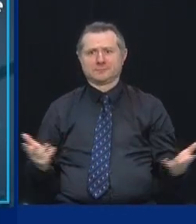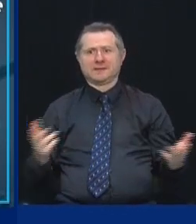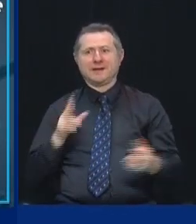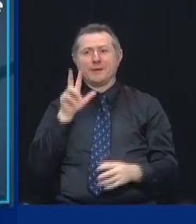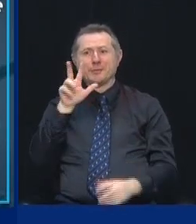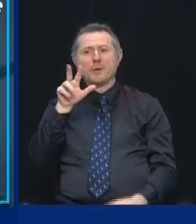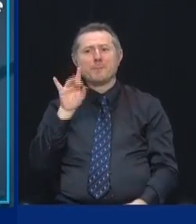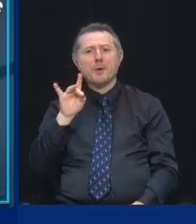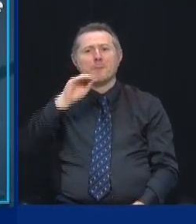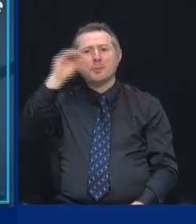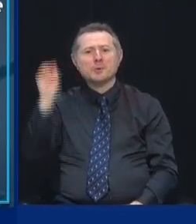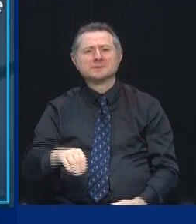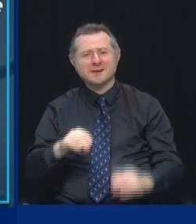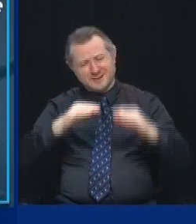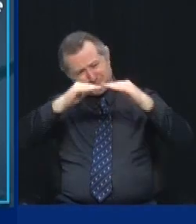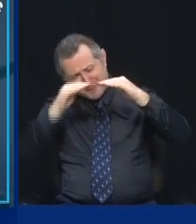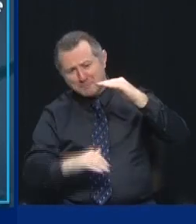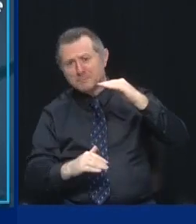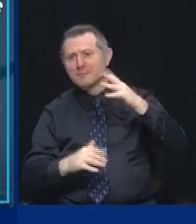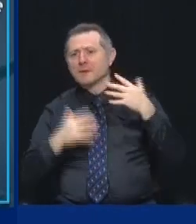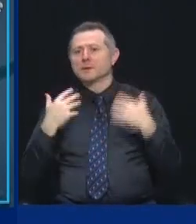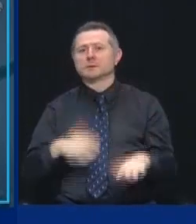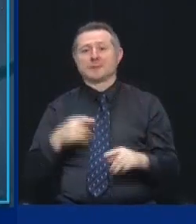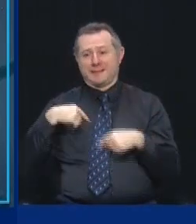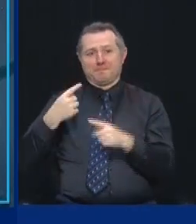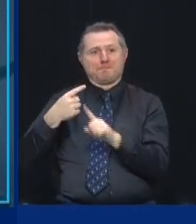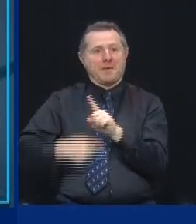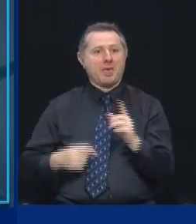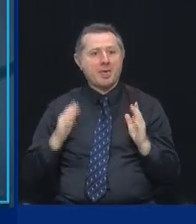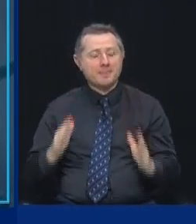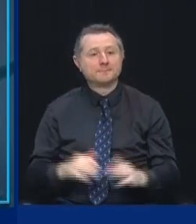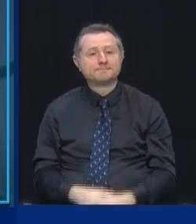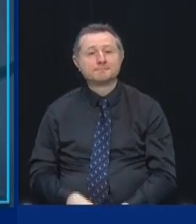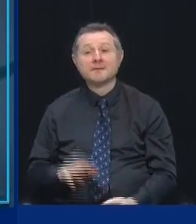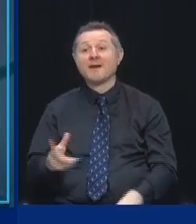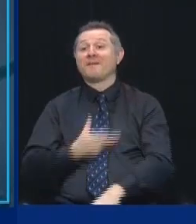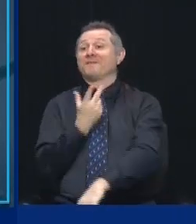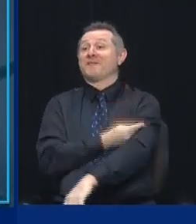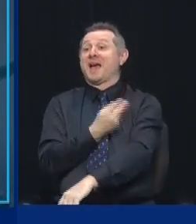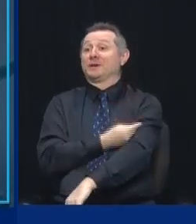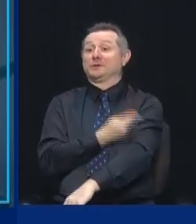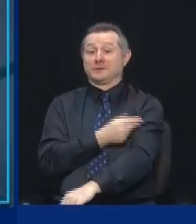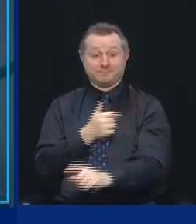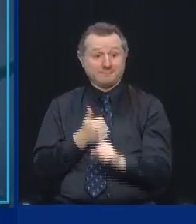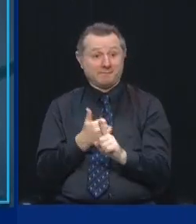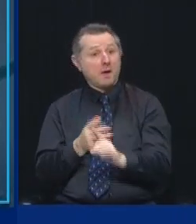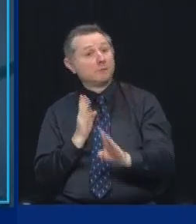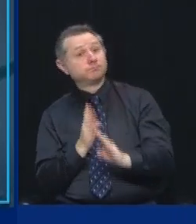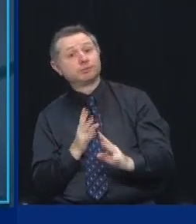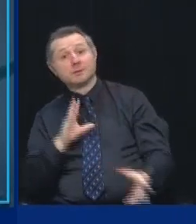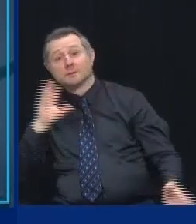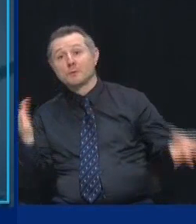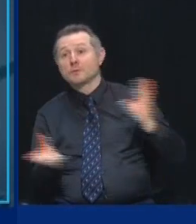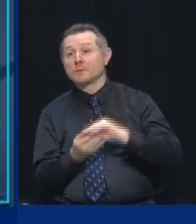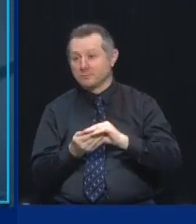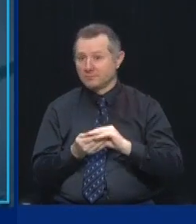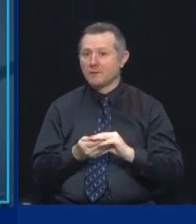CONGRATULATIONS TO NEW YORKERS. HOSPITALIZATION RATE -- SKIING DOWN THE MOUNTAIN.